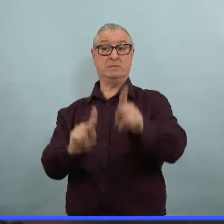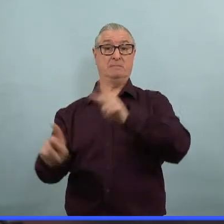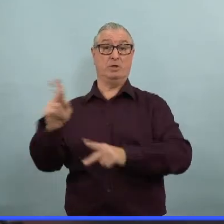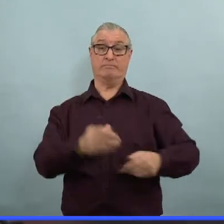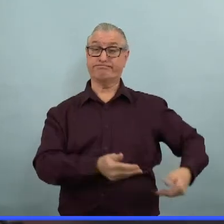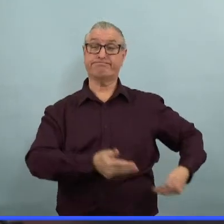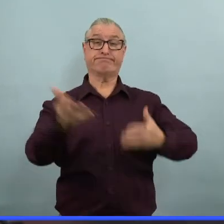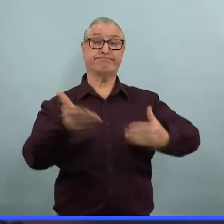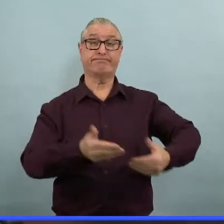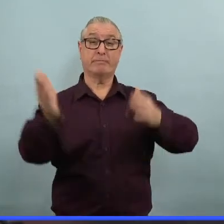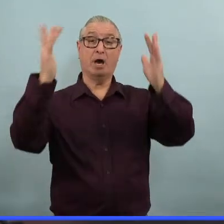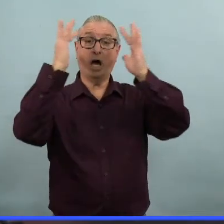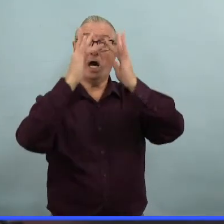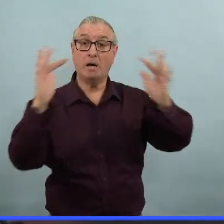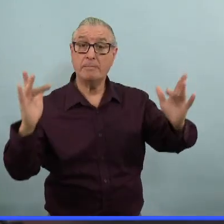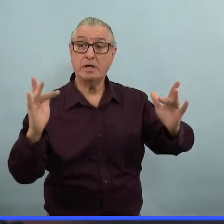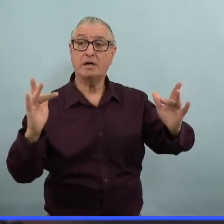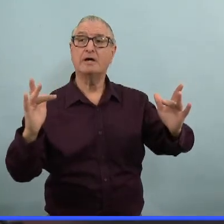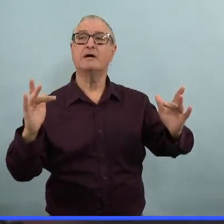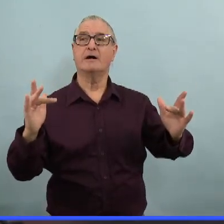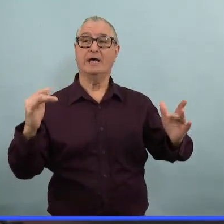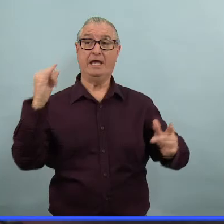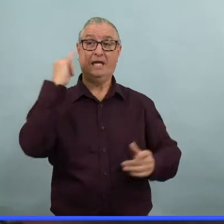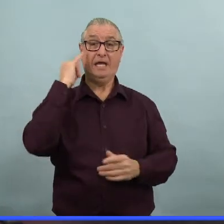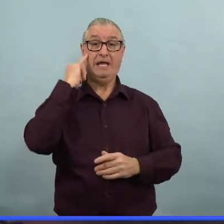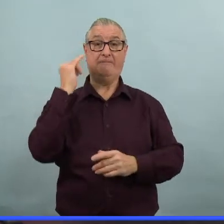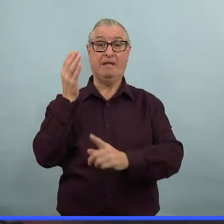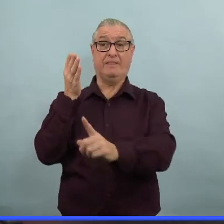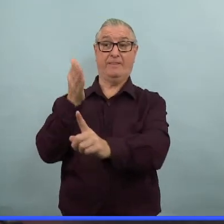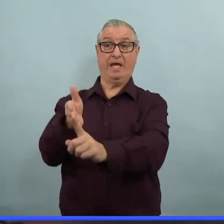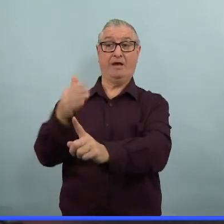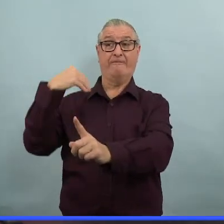if they would be there either way they're there regardless of cover they just haven't